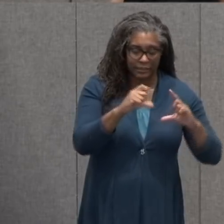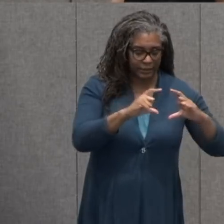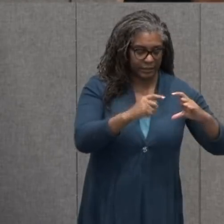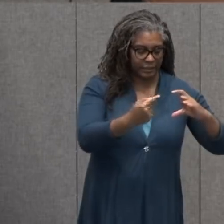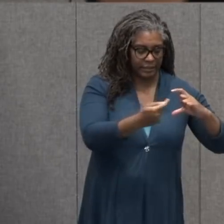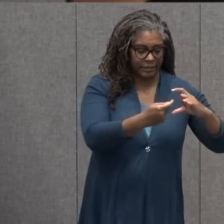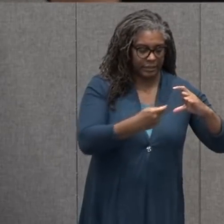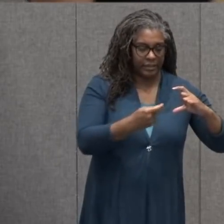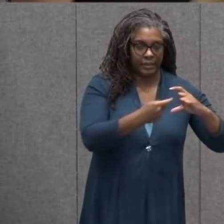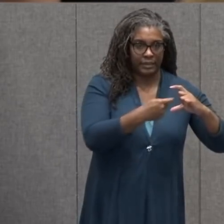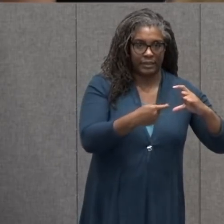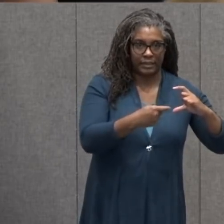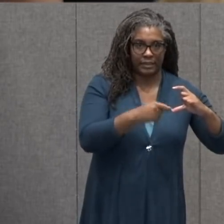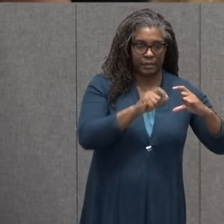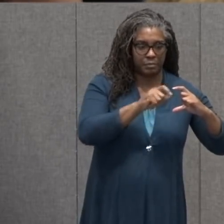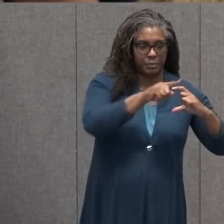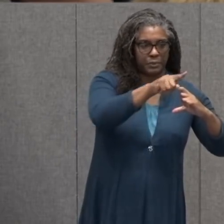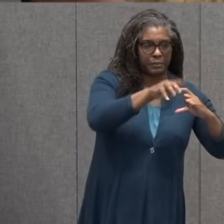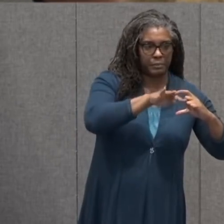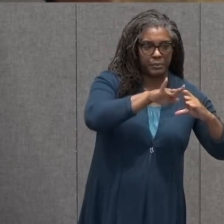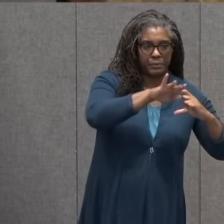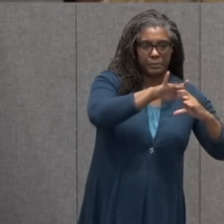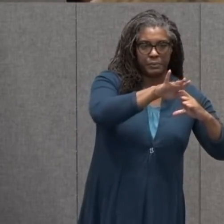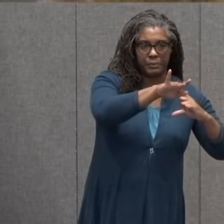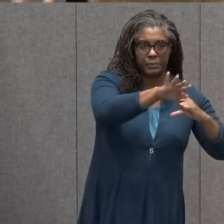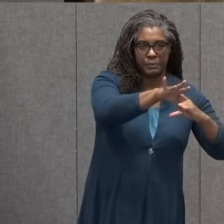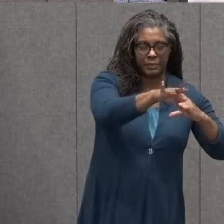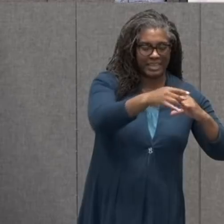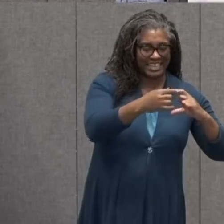I am going to guess the seeds are blowing